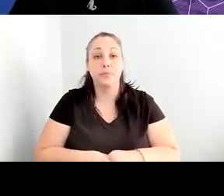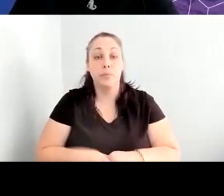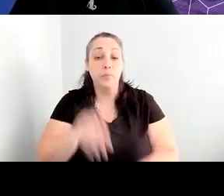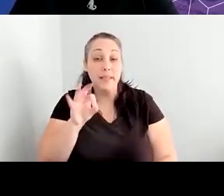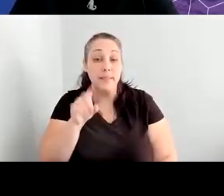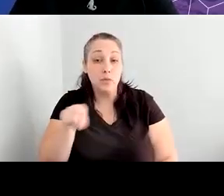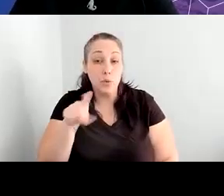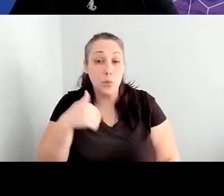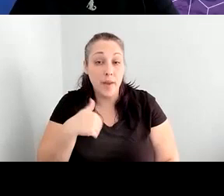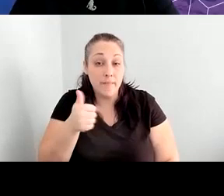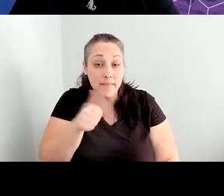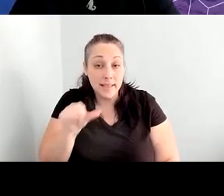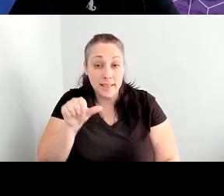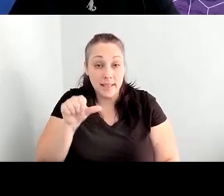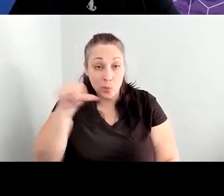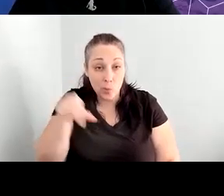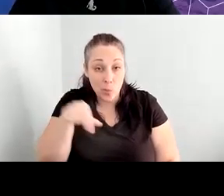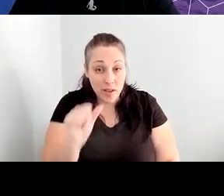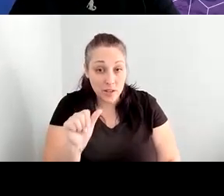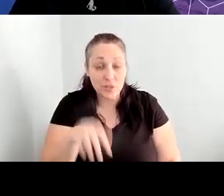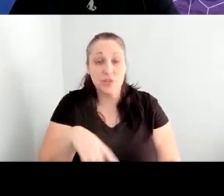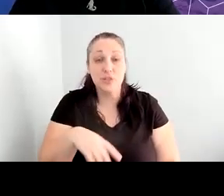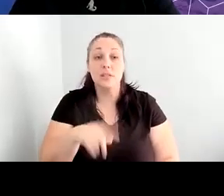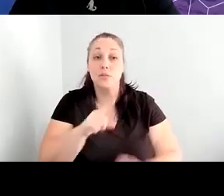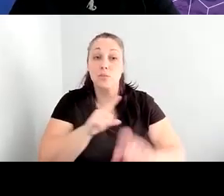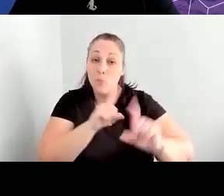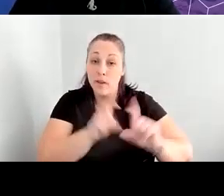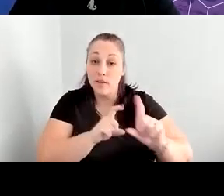NSF PolicyOutreach.com in the coming weeks.